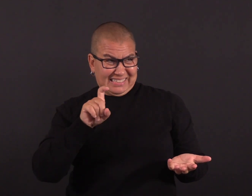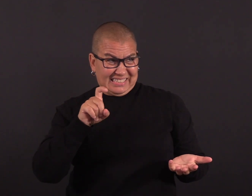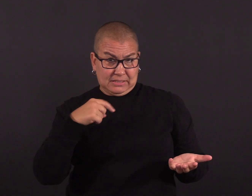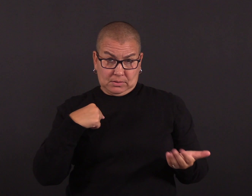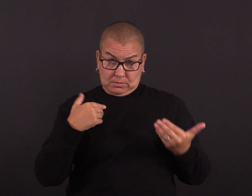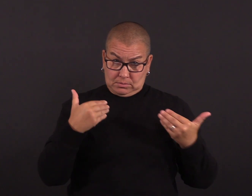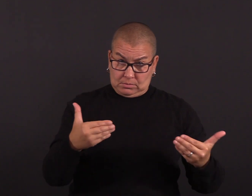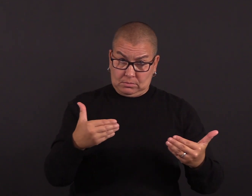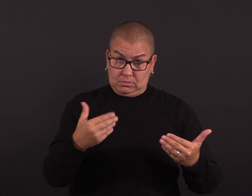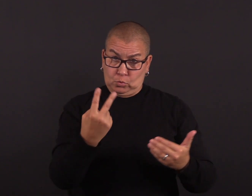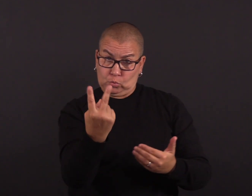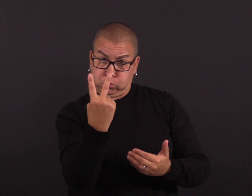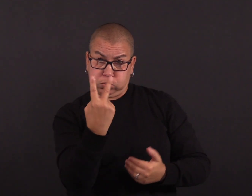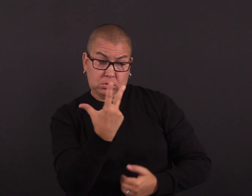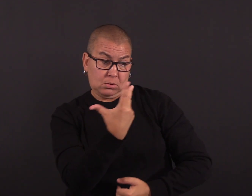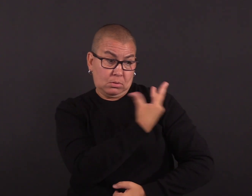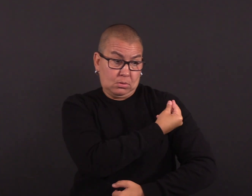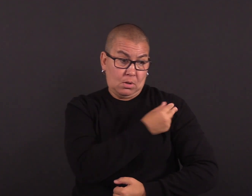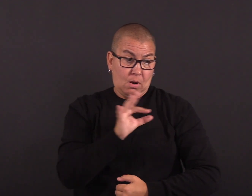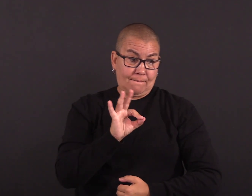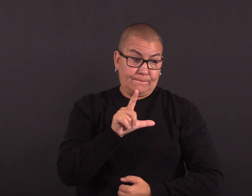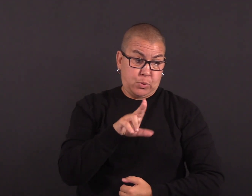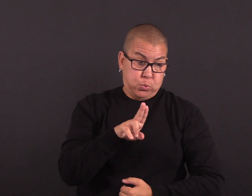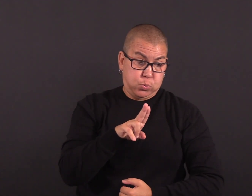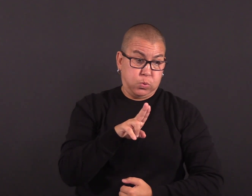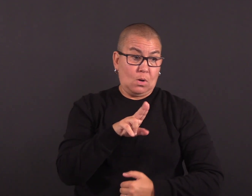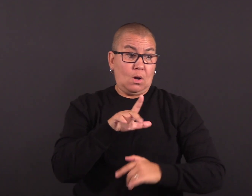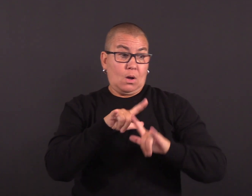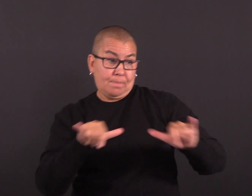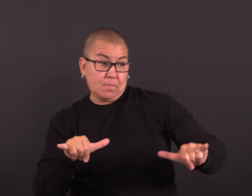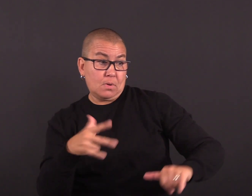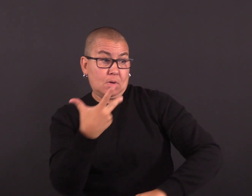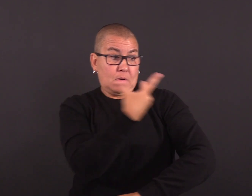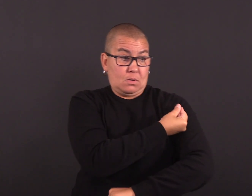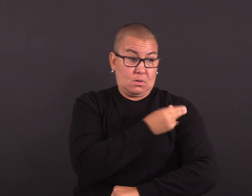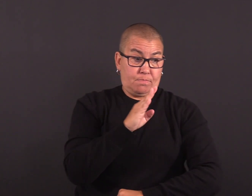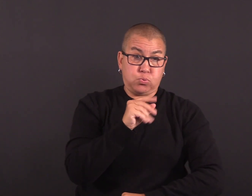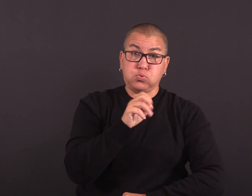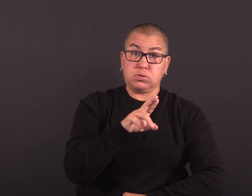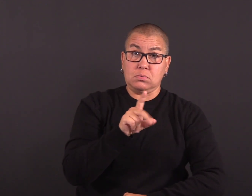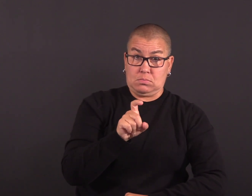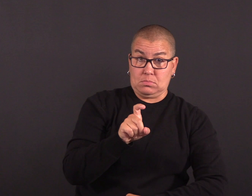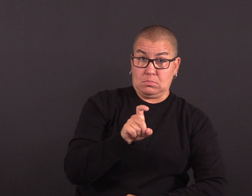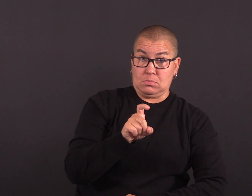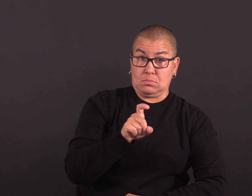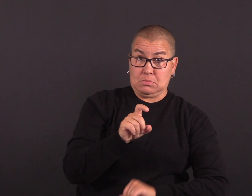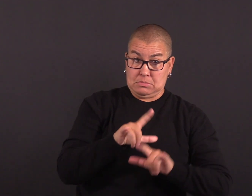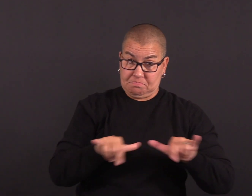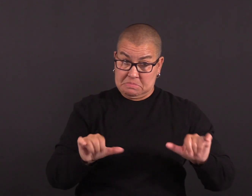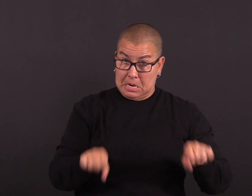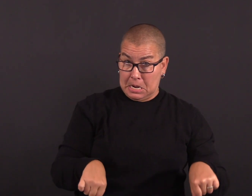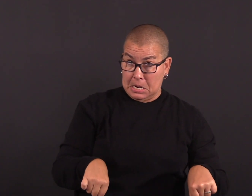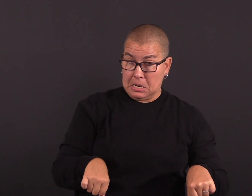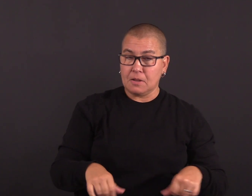waiting a bit for flu shots, because they lose about 2% to 12% of their protection each month